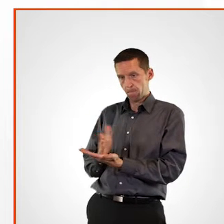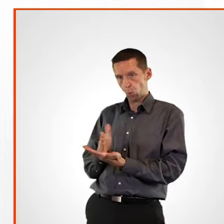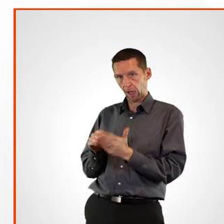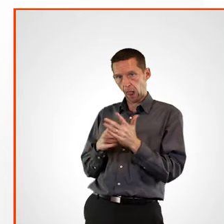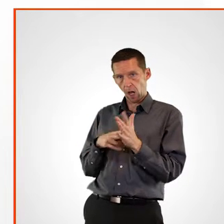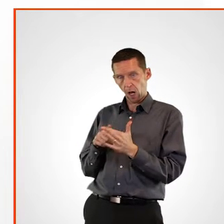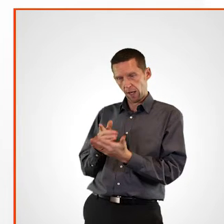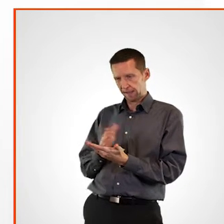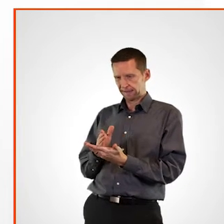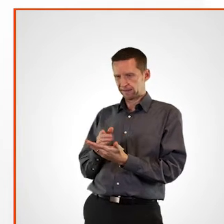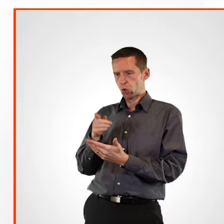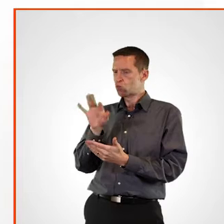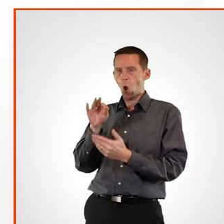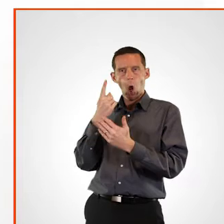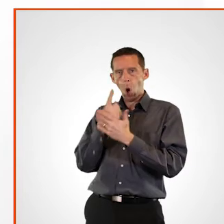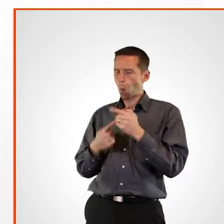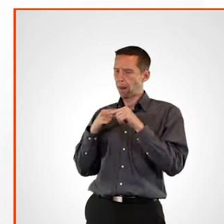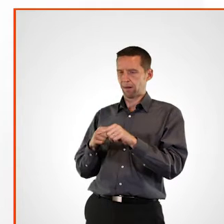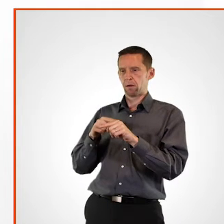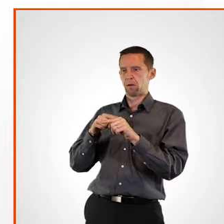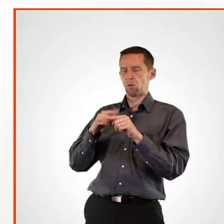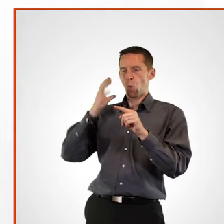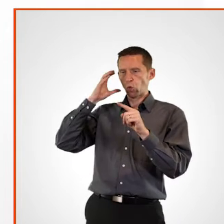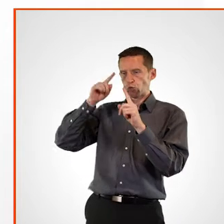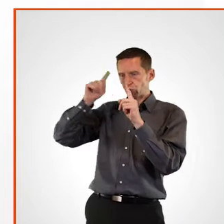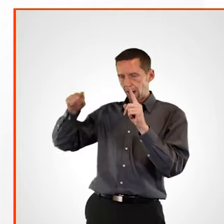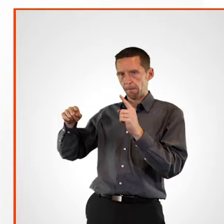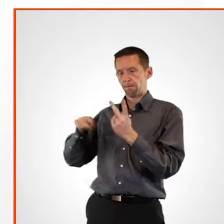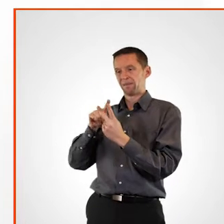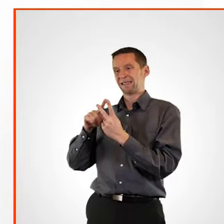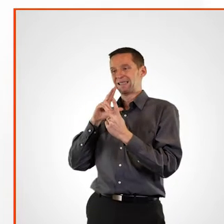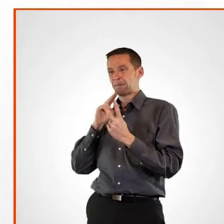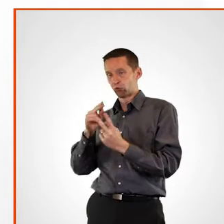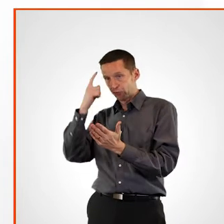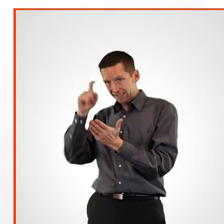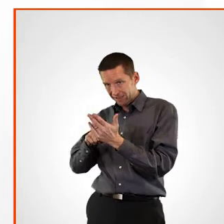should extend well beyond the audiogram and speech recognition assessment